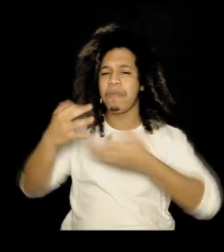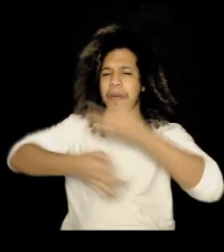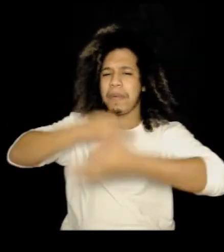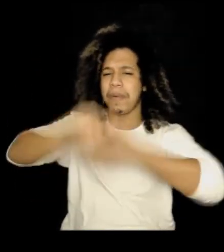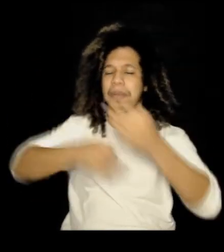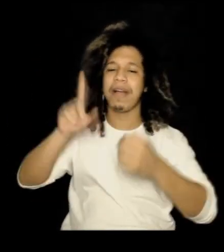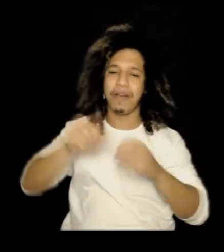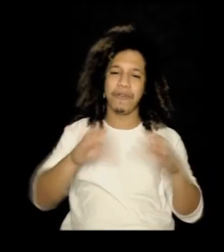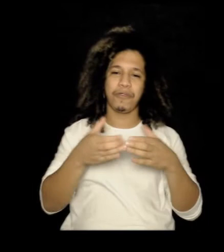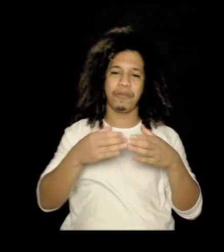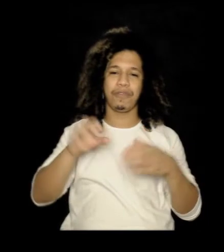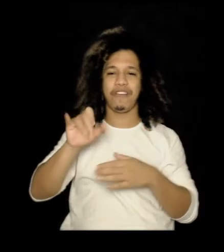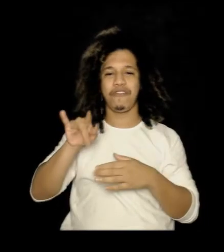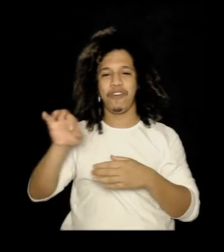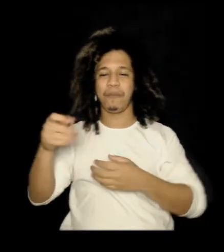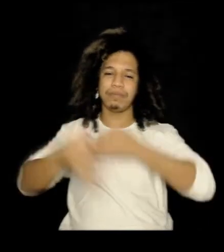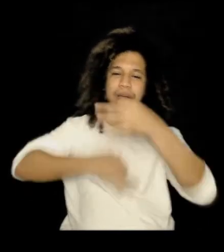So, the colors and shades